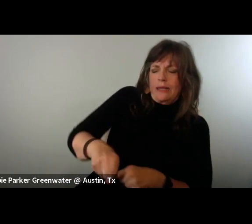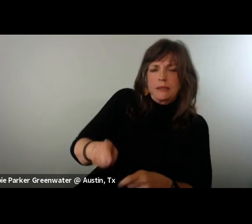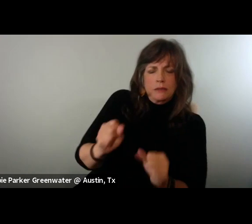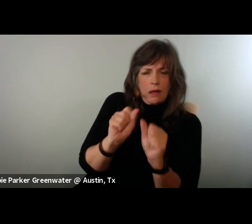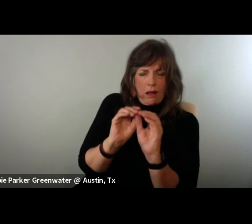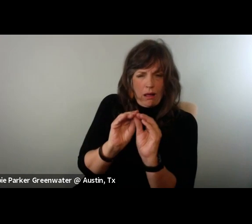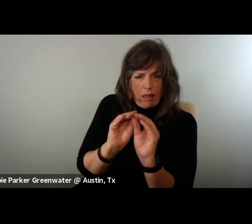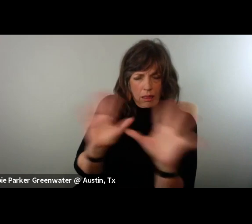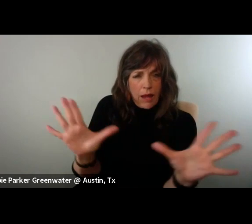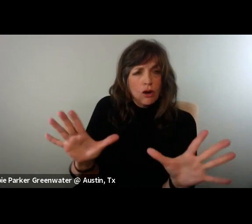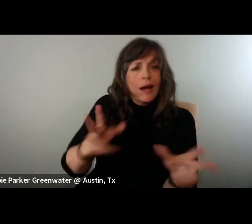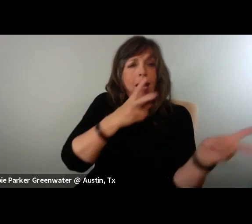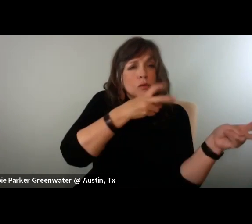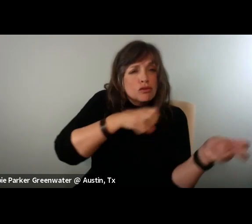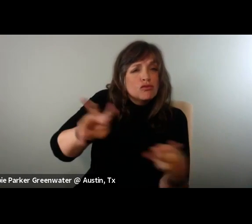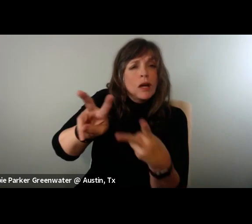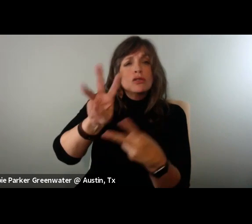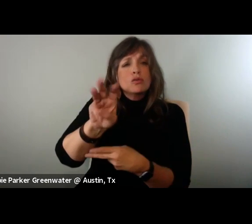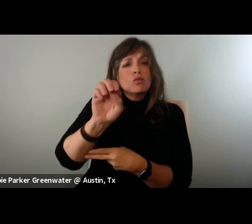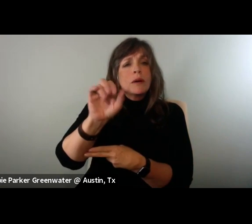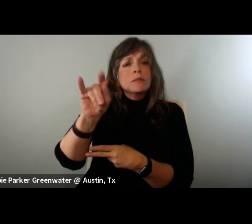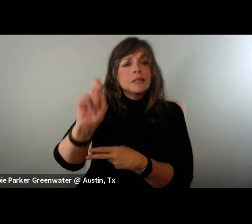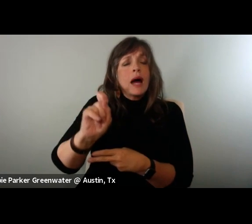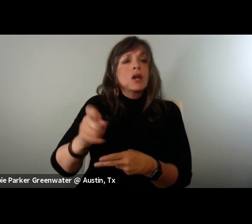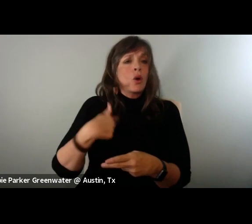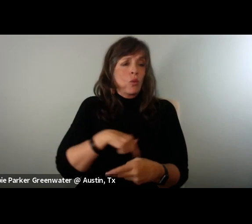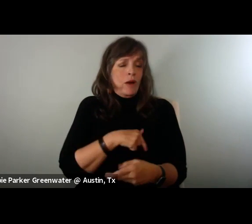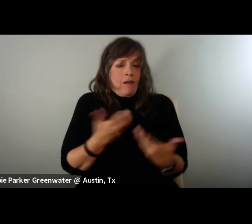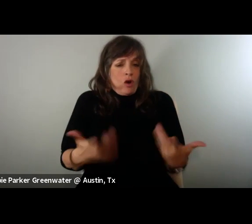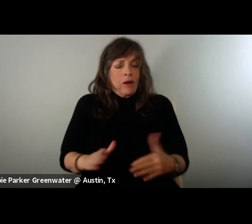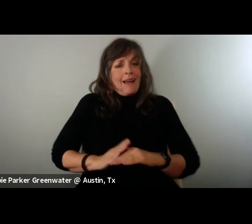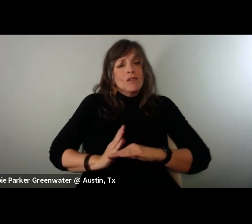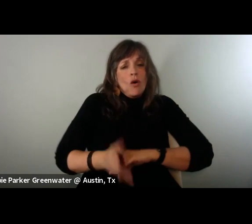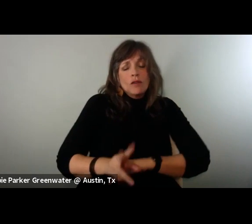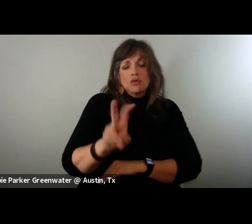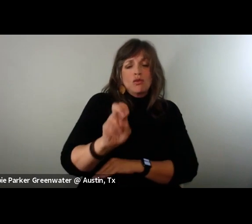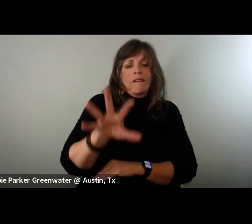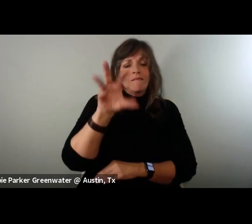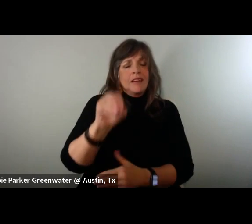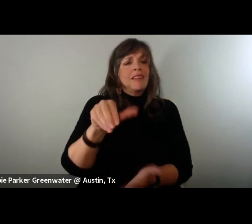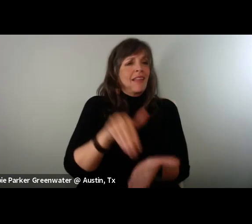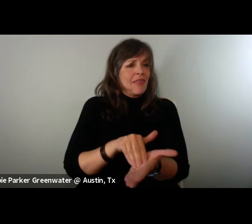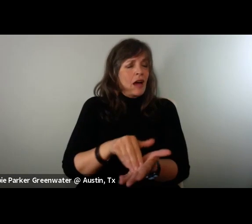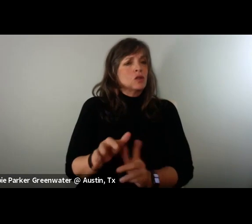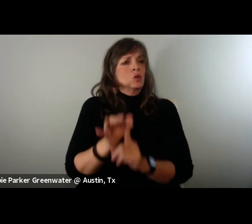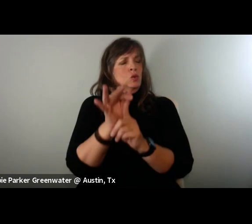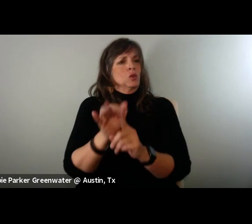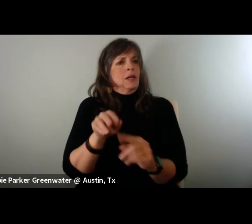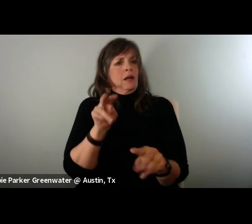which has now seen nearly 250,000 unique viewers in over 150 countries. We continue to receive a daily stream